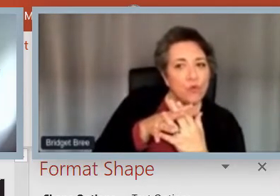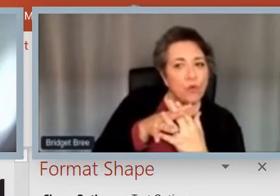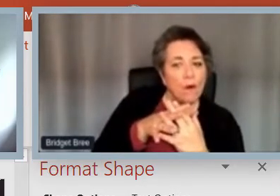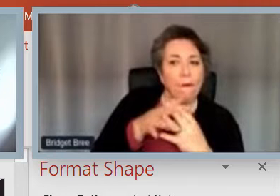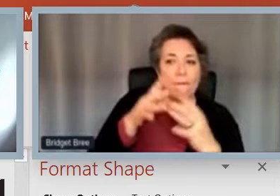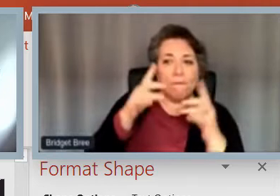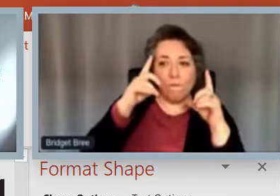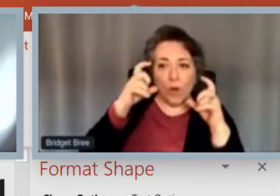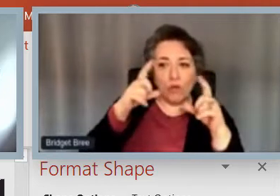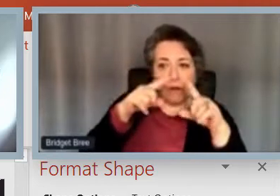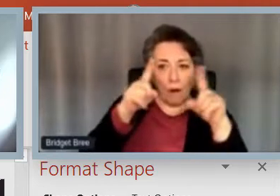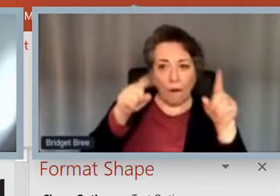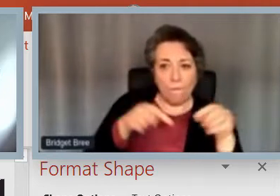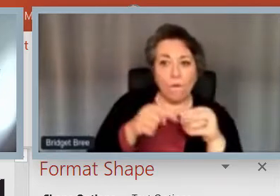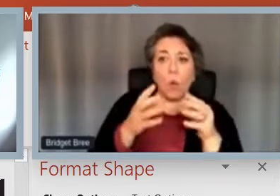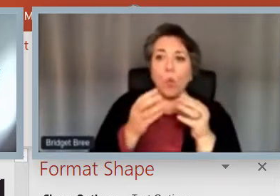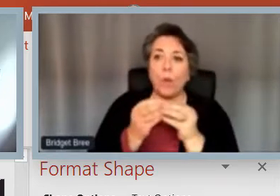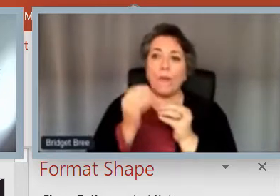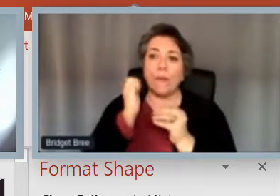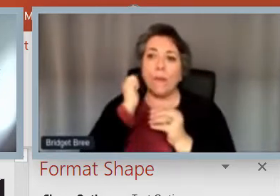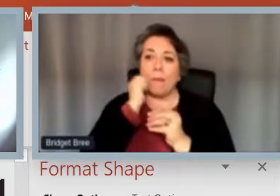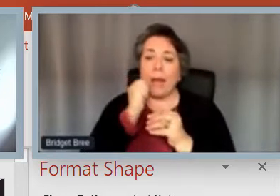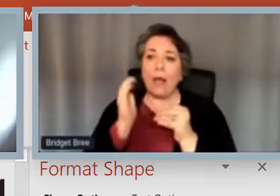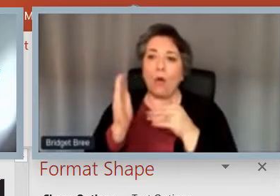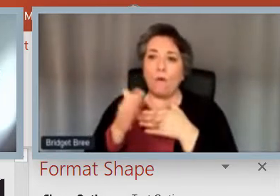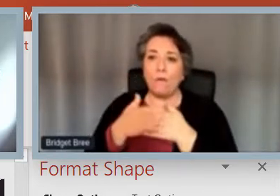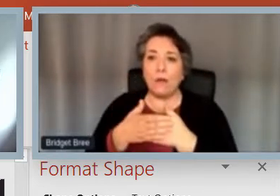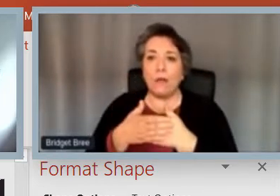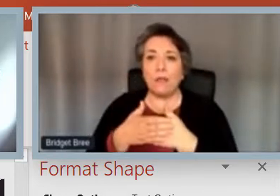the background. Of course, maybe I should choose a different photograph.